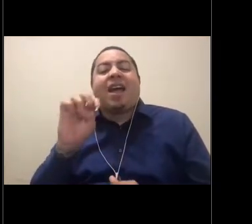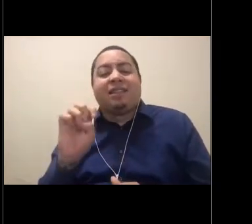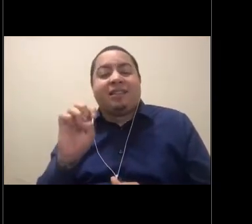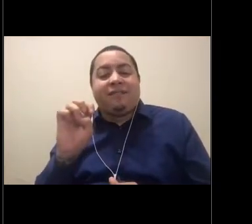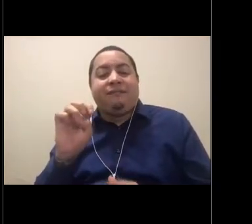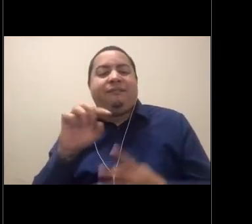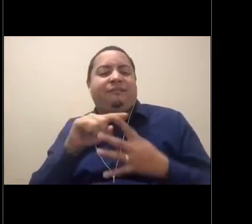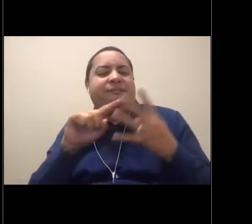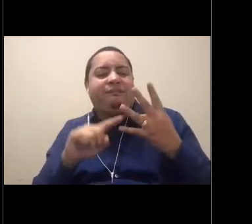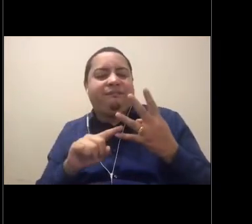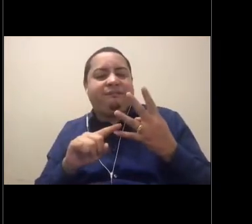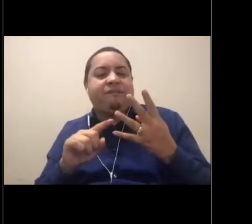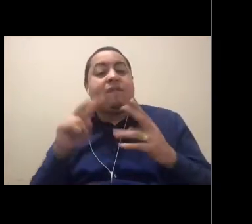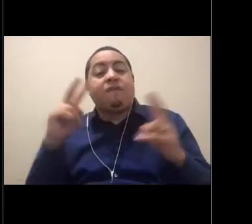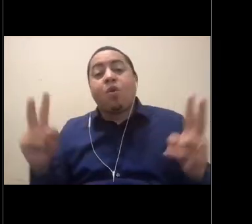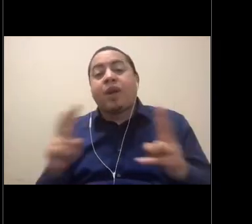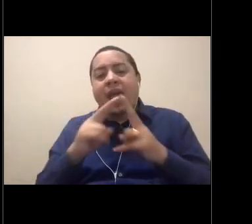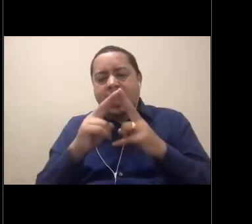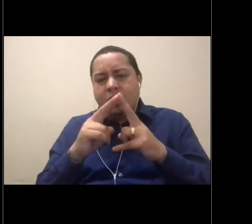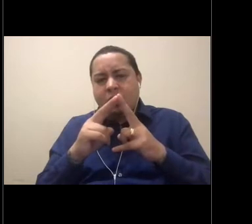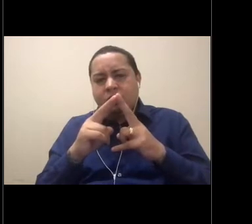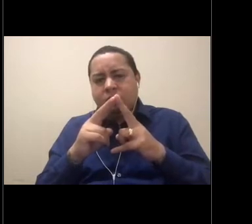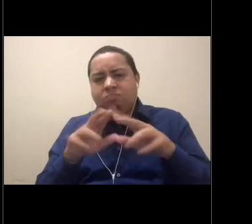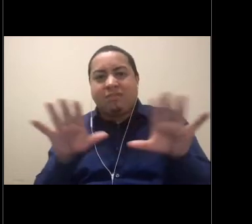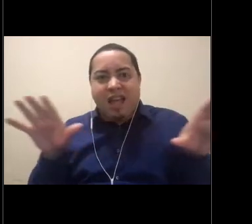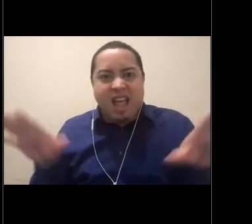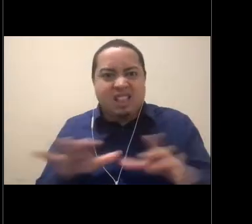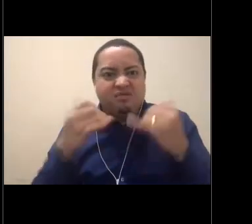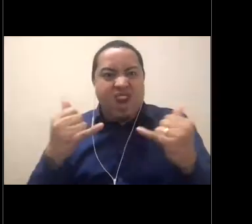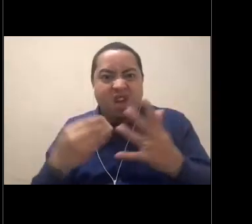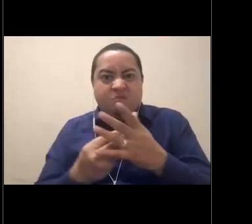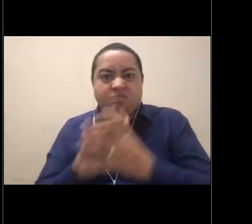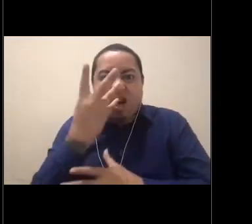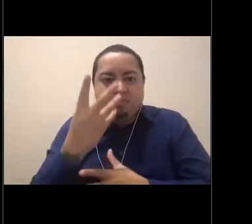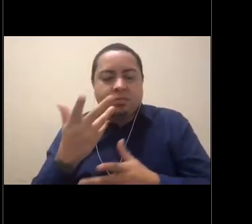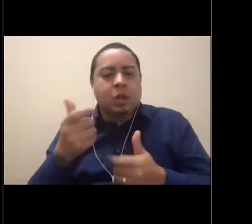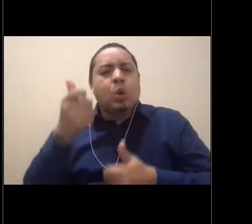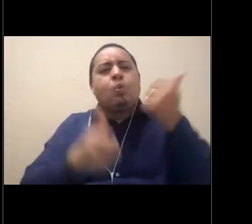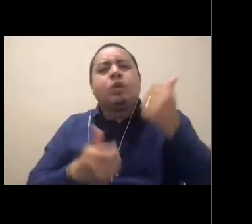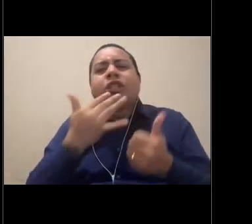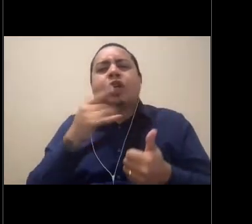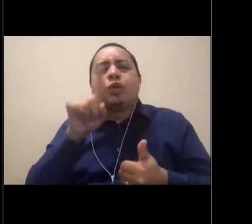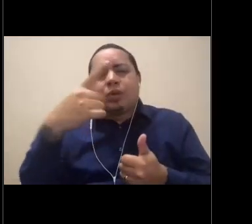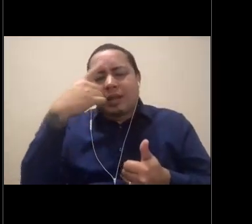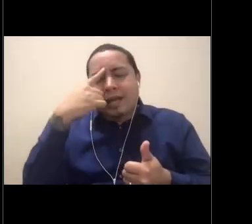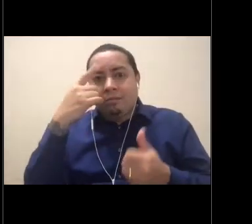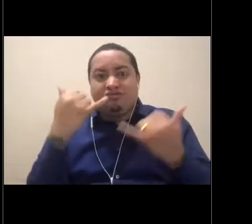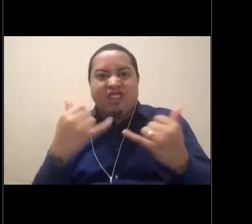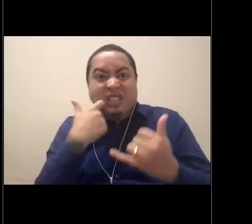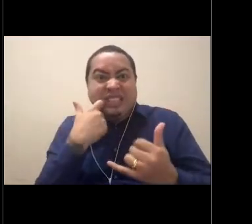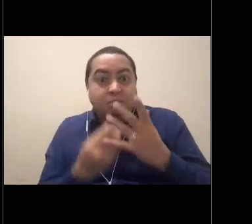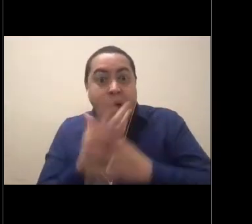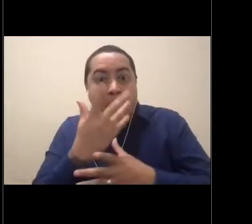Do you think it's volcano under the yellow, the green, the red, or the blue dot. [Nicole Bartlett] All right.